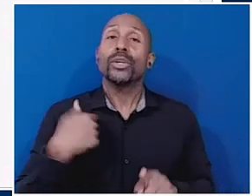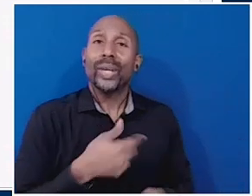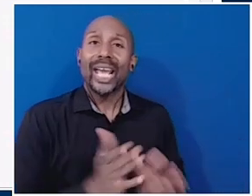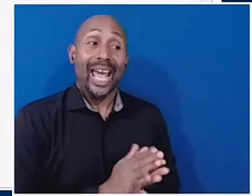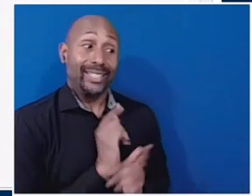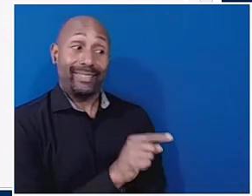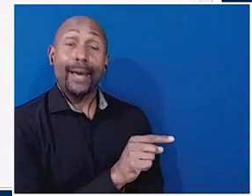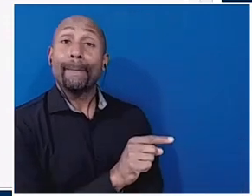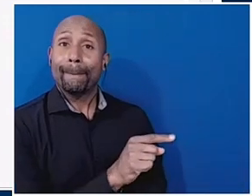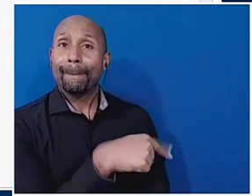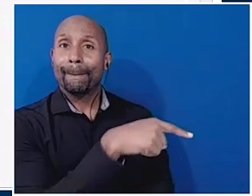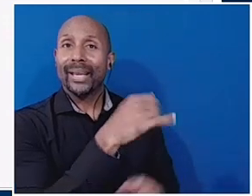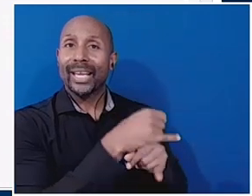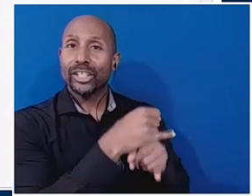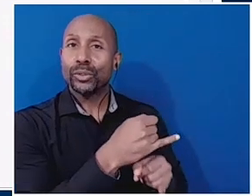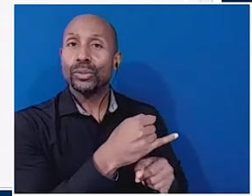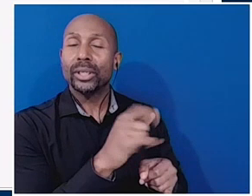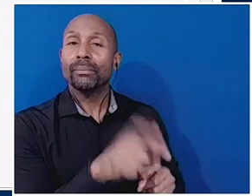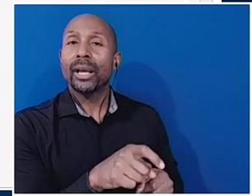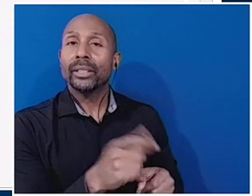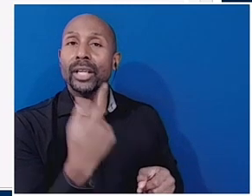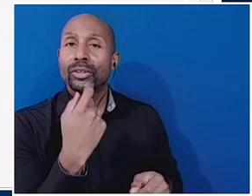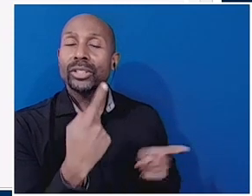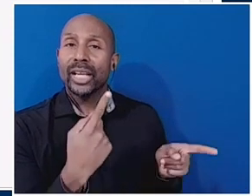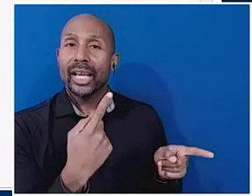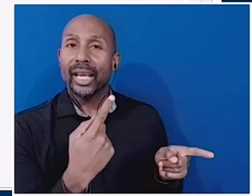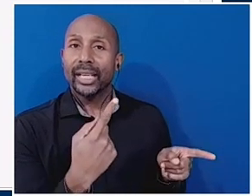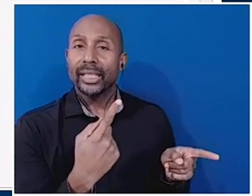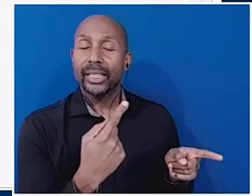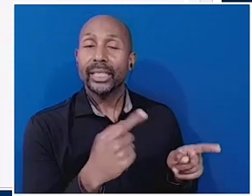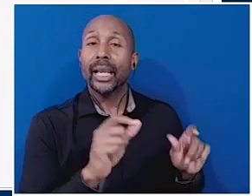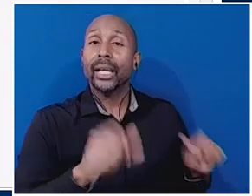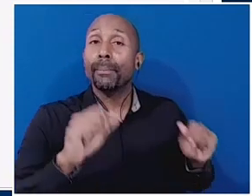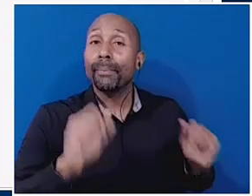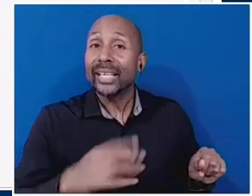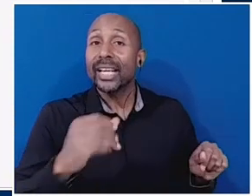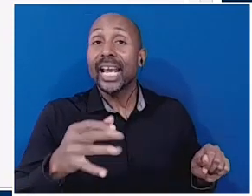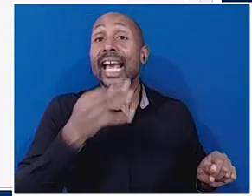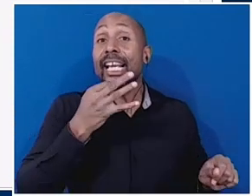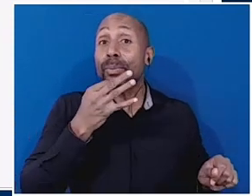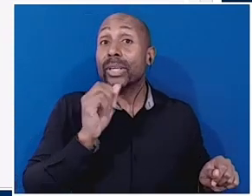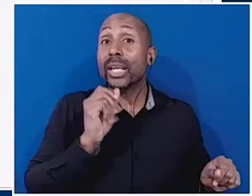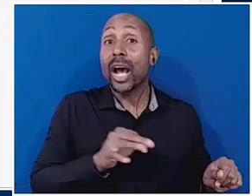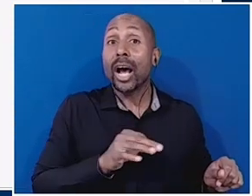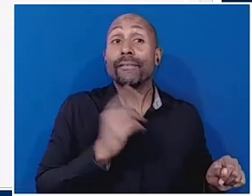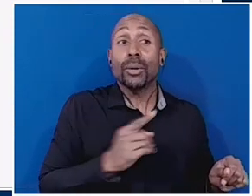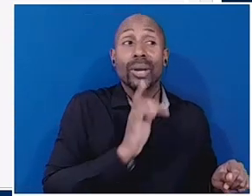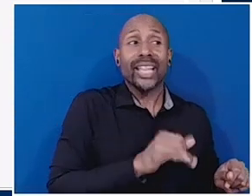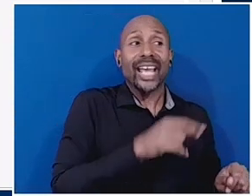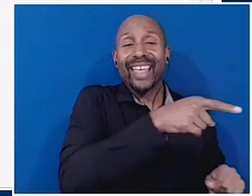the capacity and expertise of someone they're relying on and in their proposal